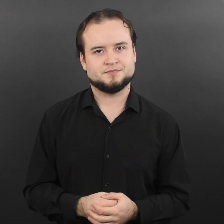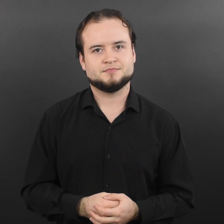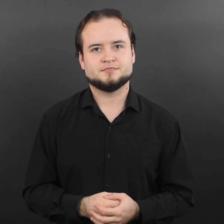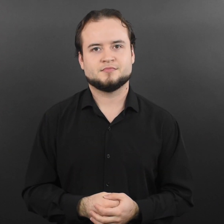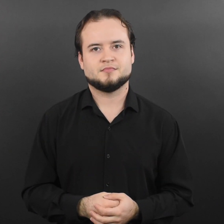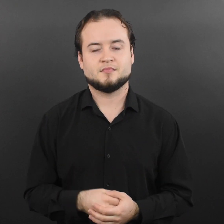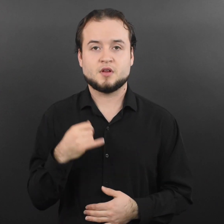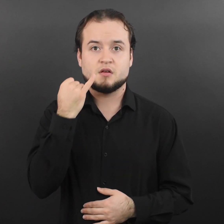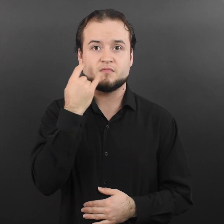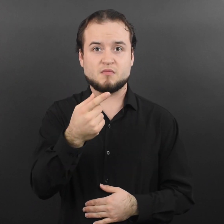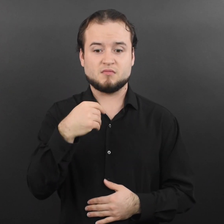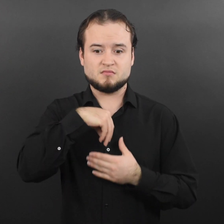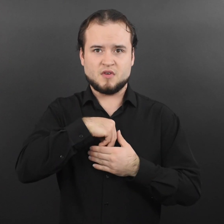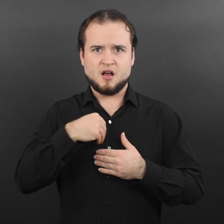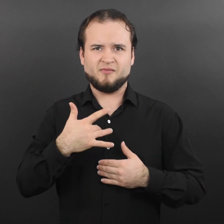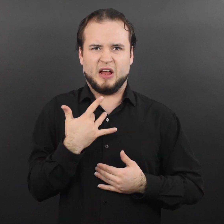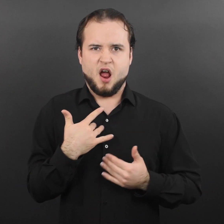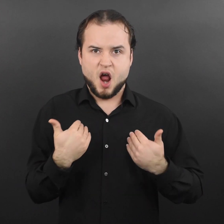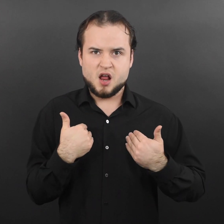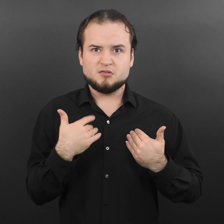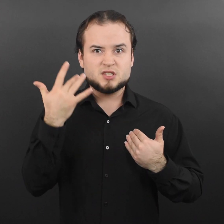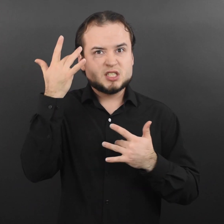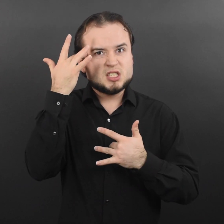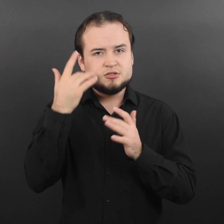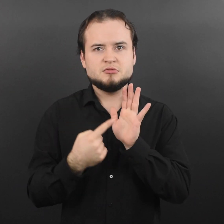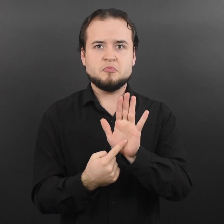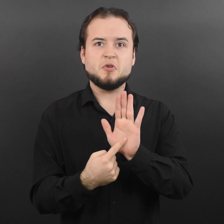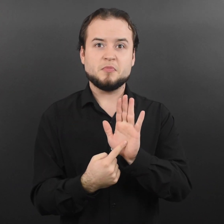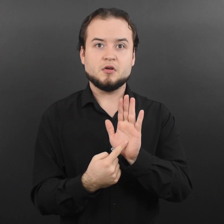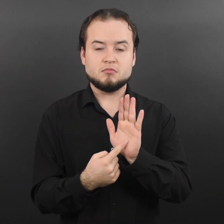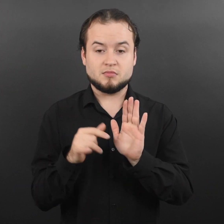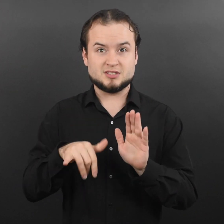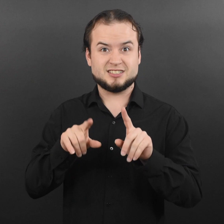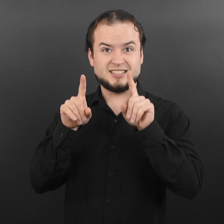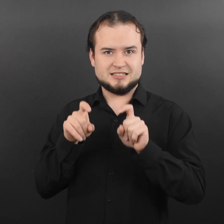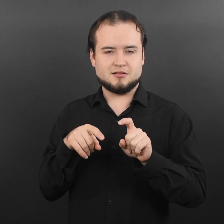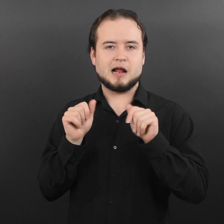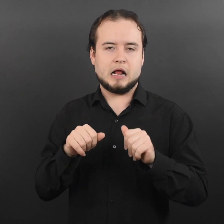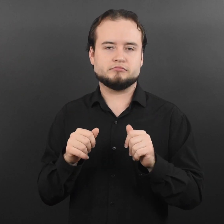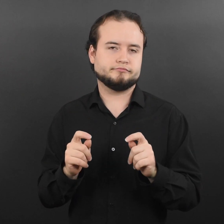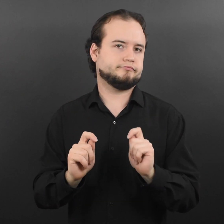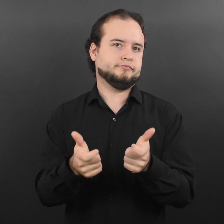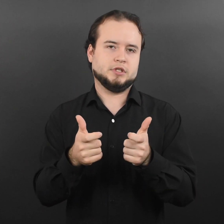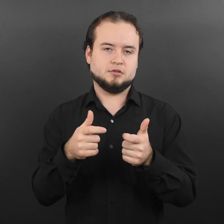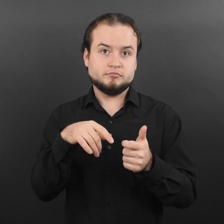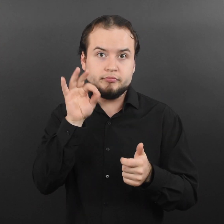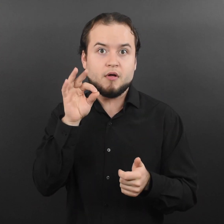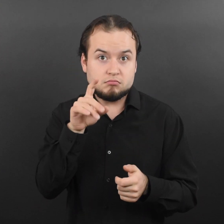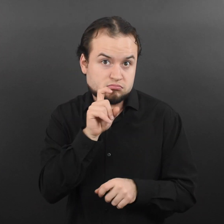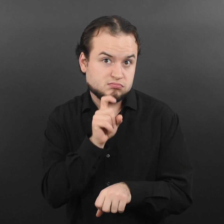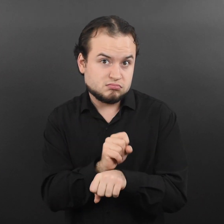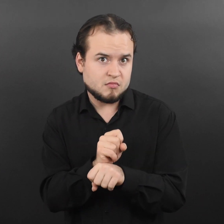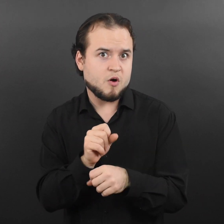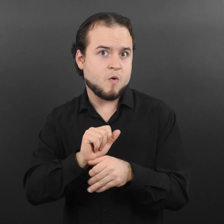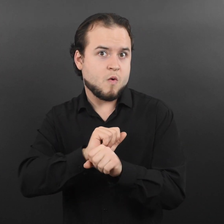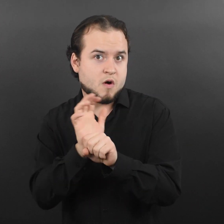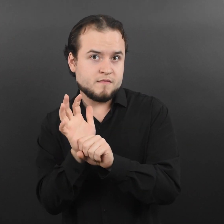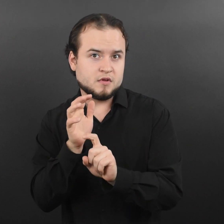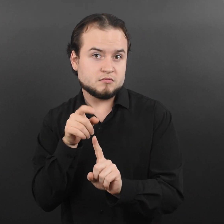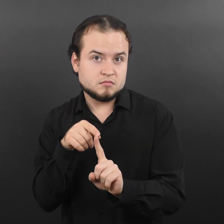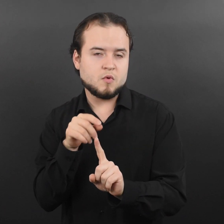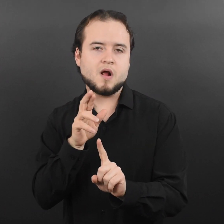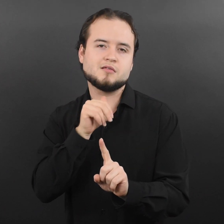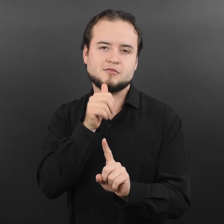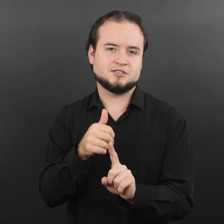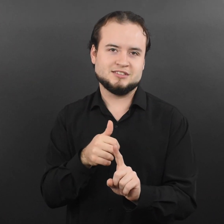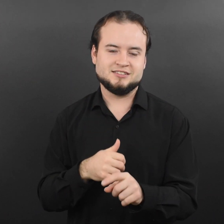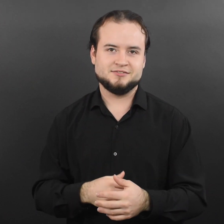You can do the nasal swab test anywhere and get results in about 10 minutes.